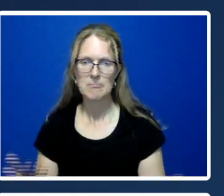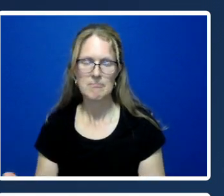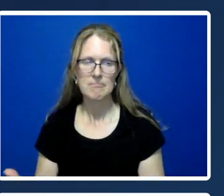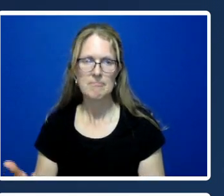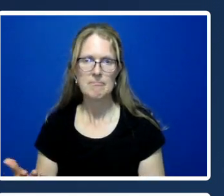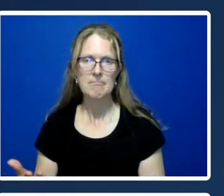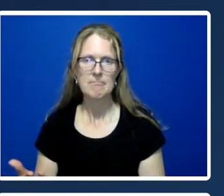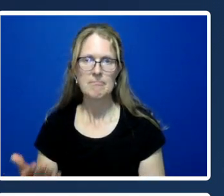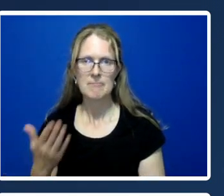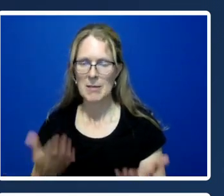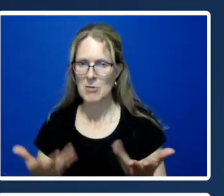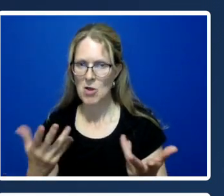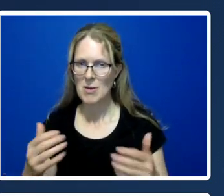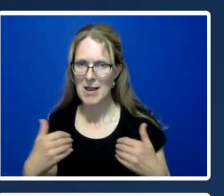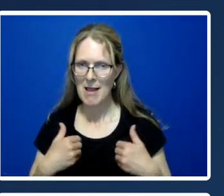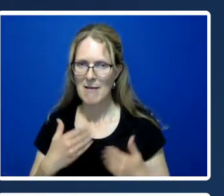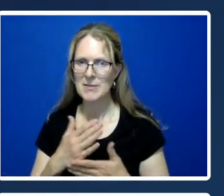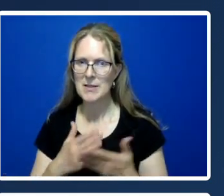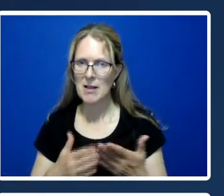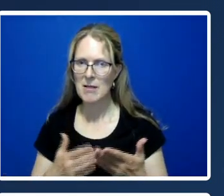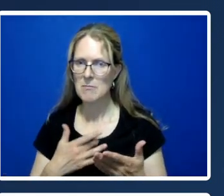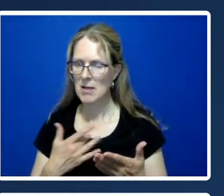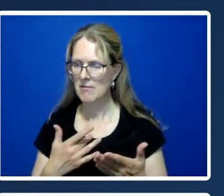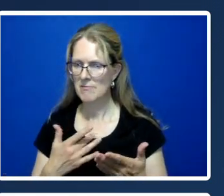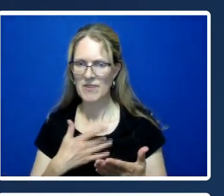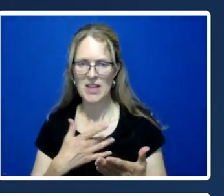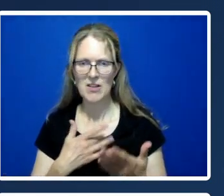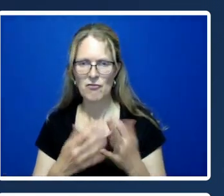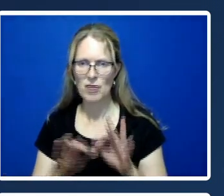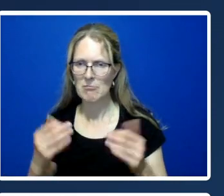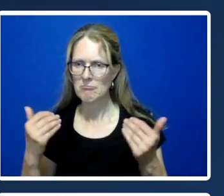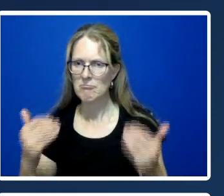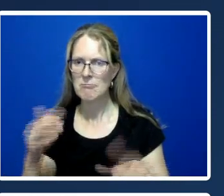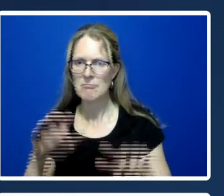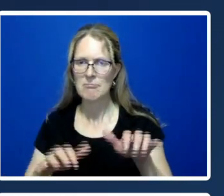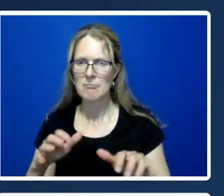feel free to add more to the chat. If we don't get to your question before the session ends,